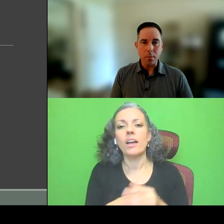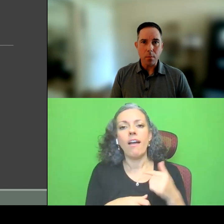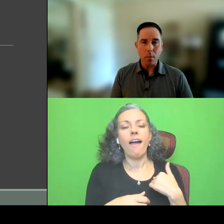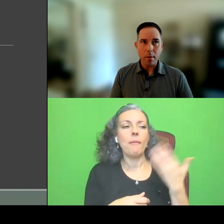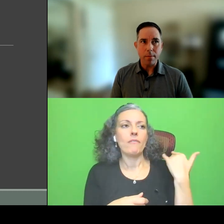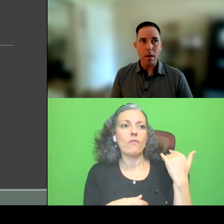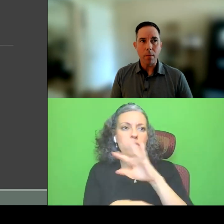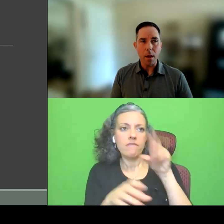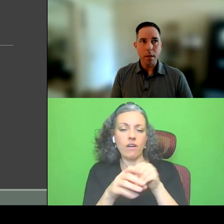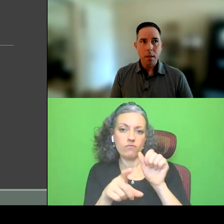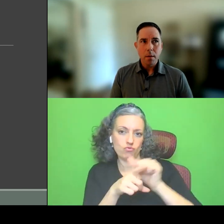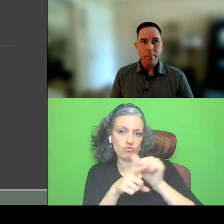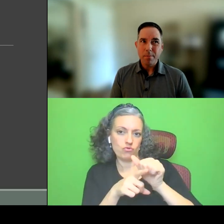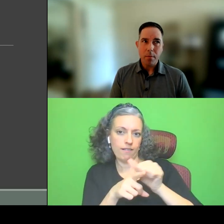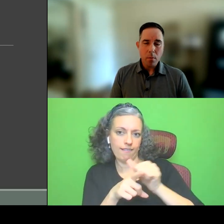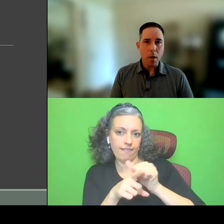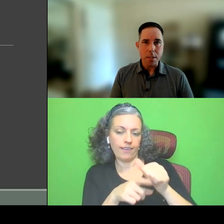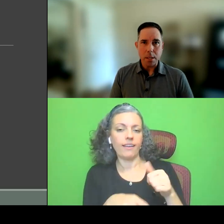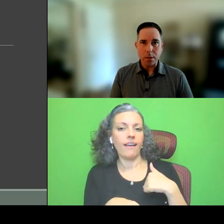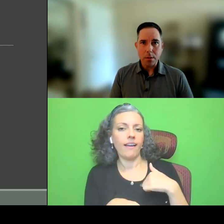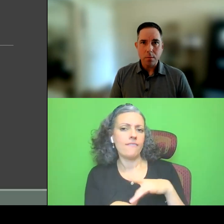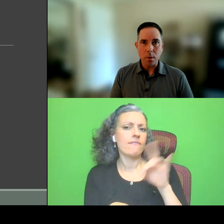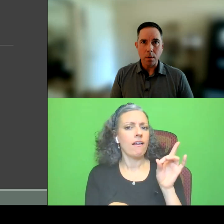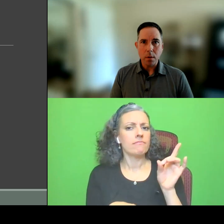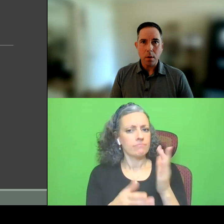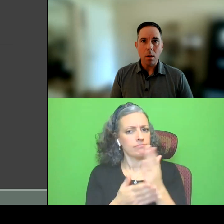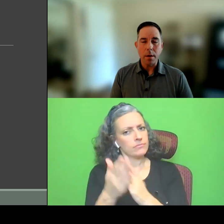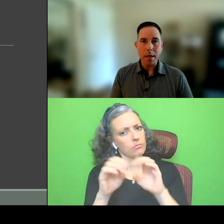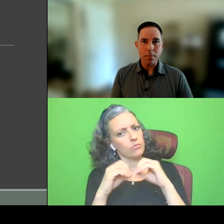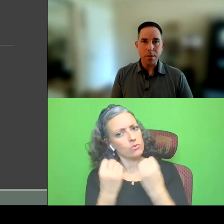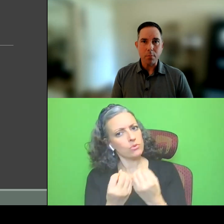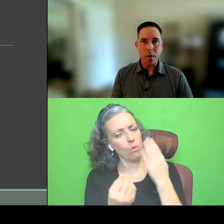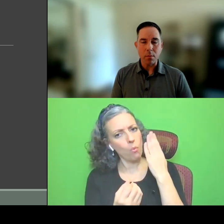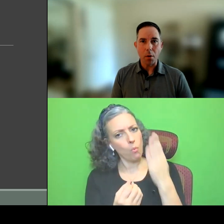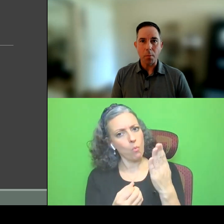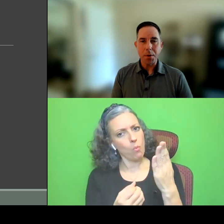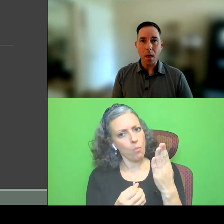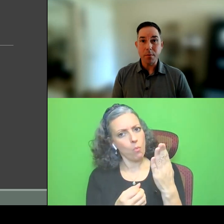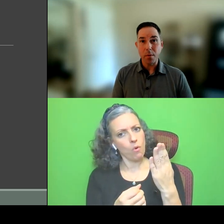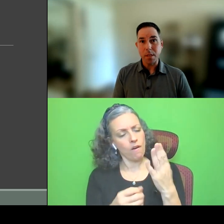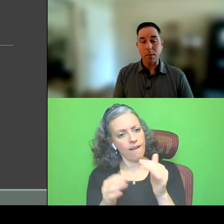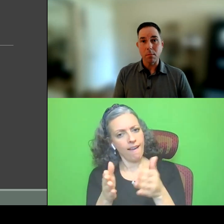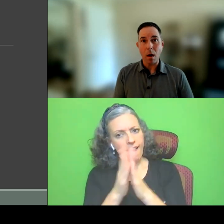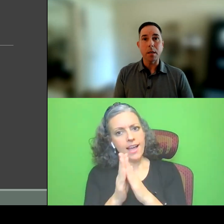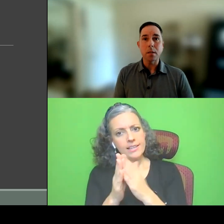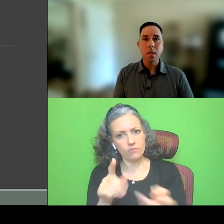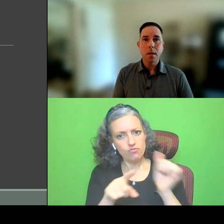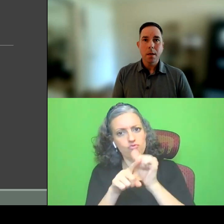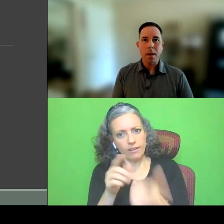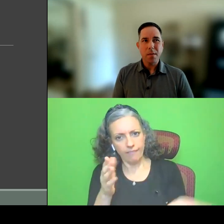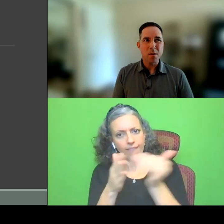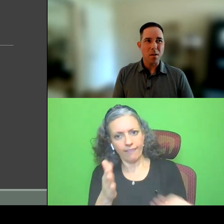I've found a few organizations will call and ask for training multiple times for the same audience. And I think there